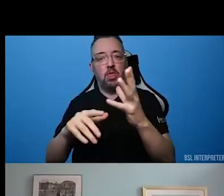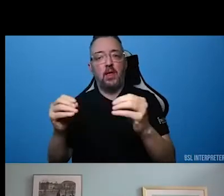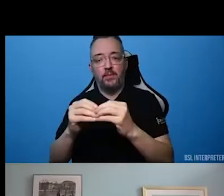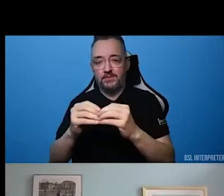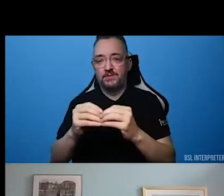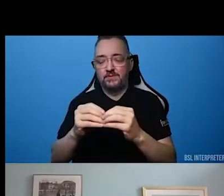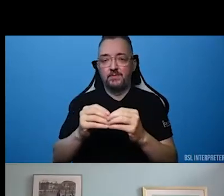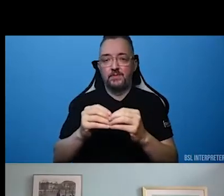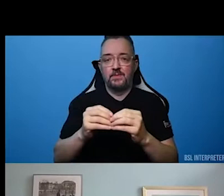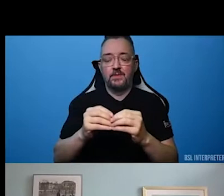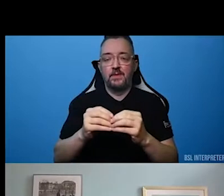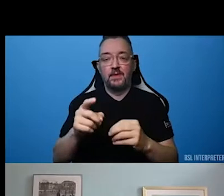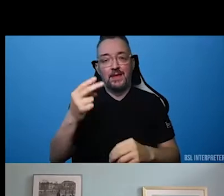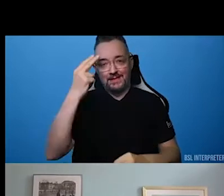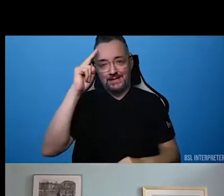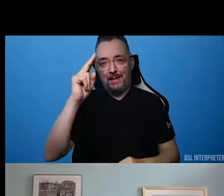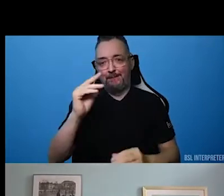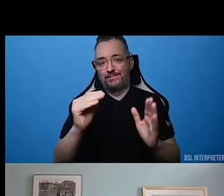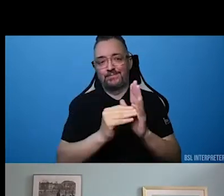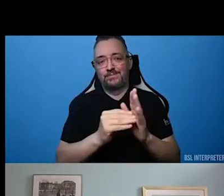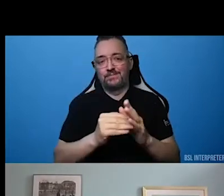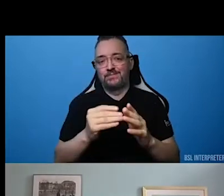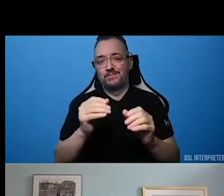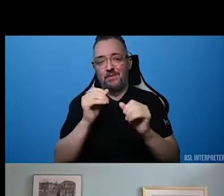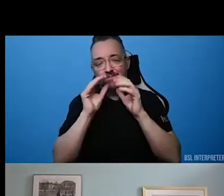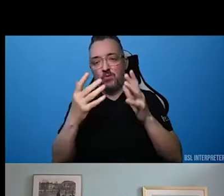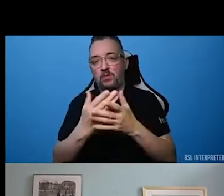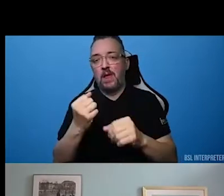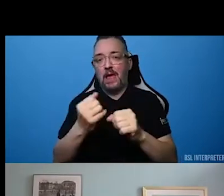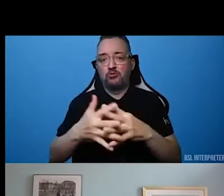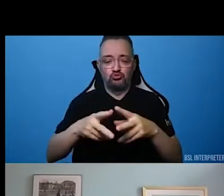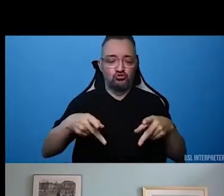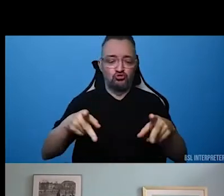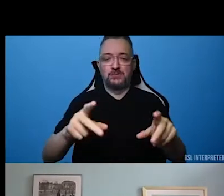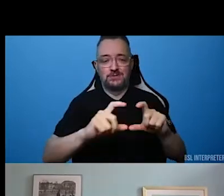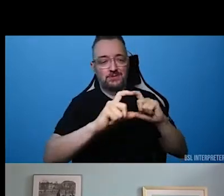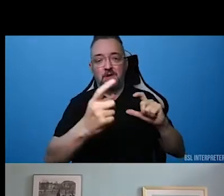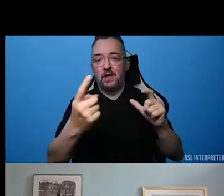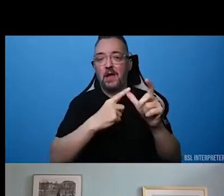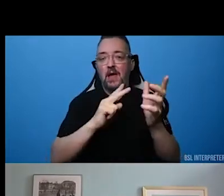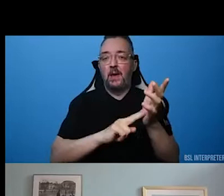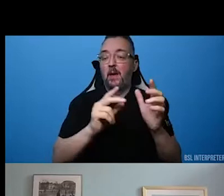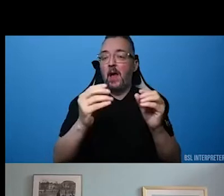leaving their names famously on Glasgow streets. People like Andrew Buchanan who gave their name to